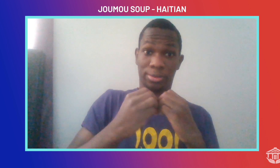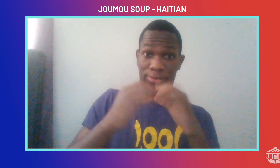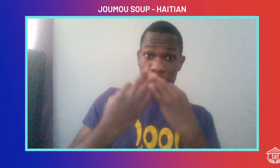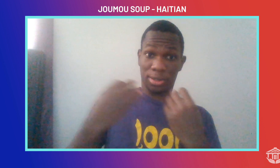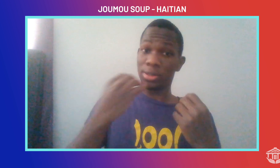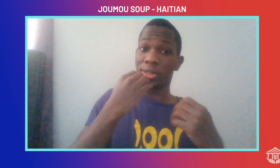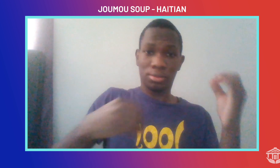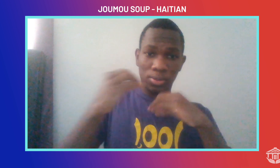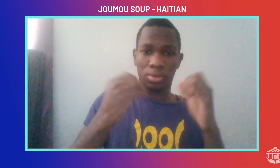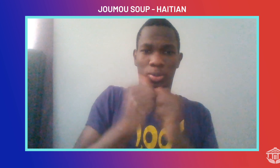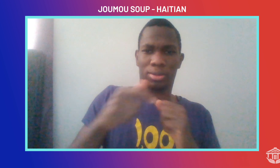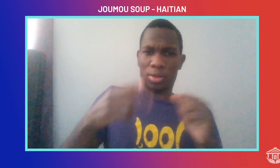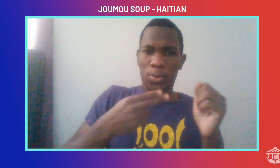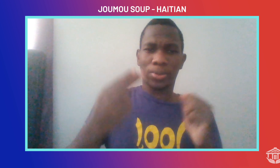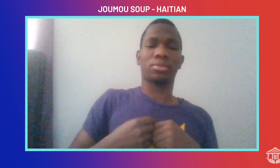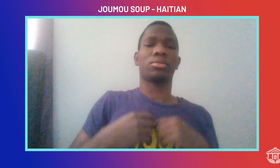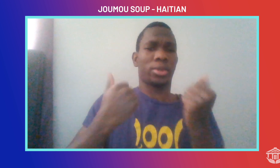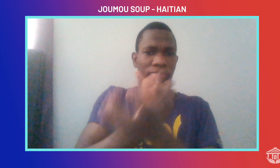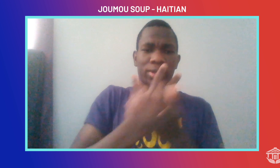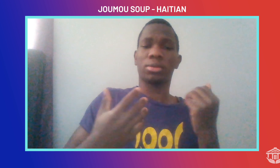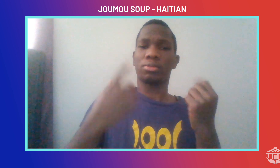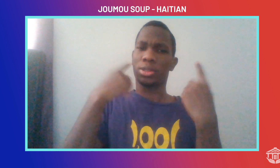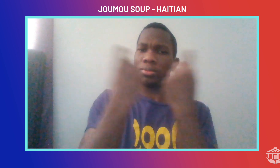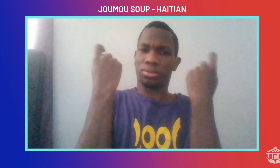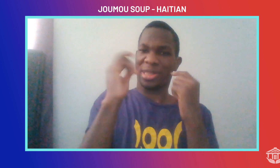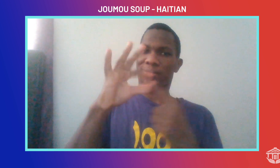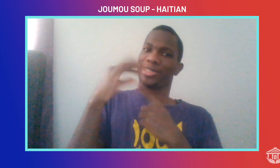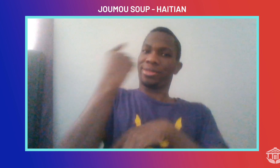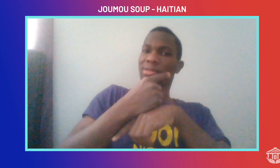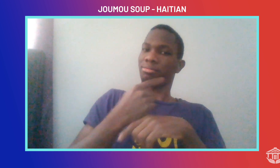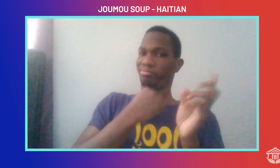always comes together to share a meal, and joumou soup is one of the special dishes that we make.